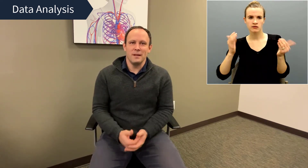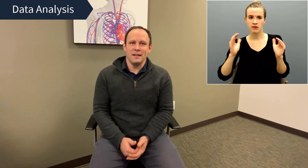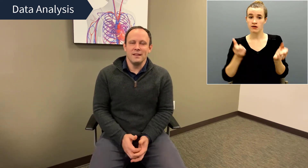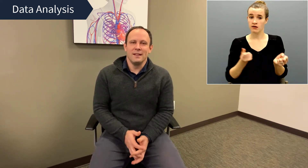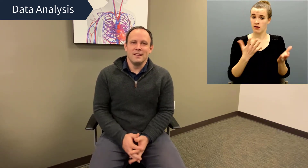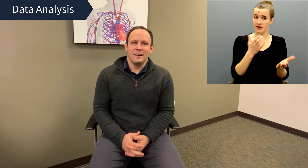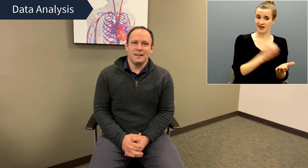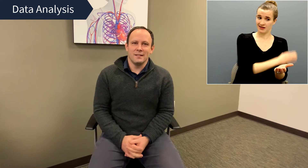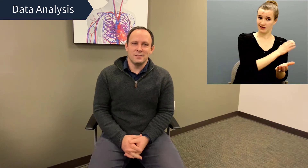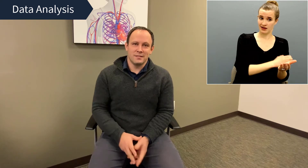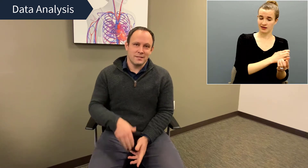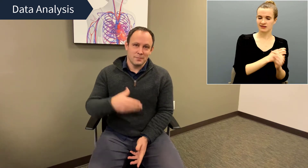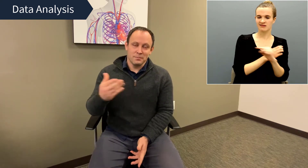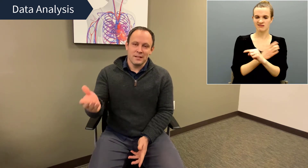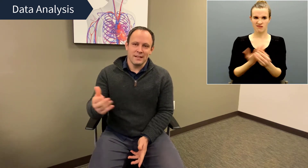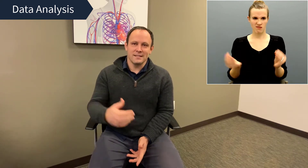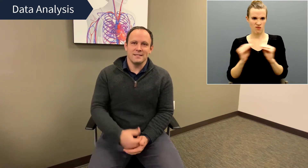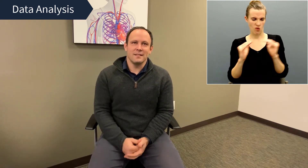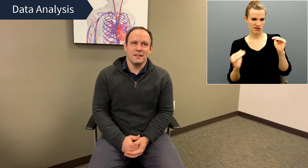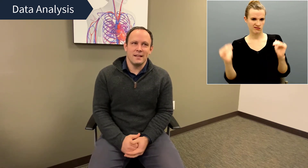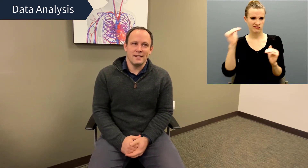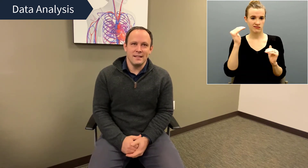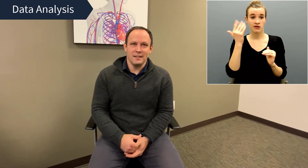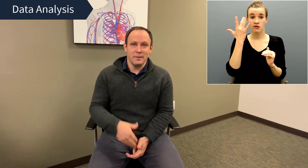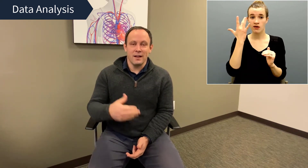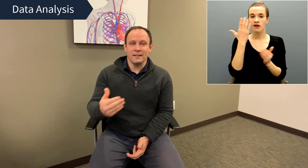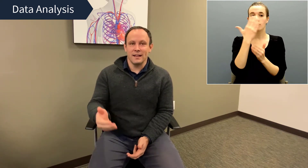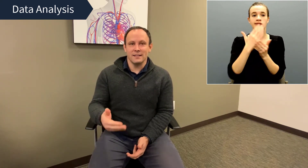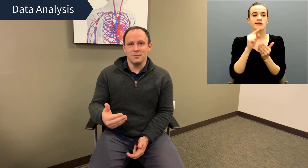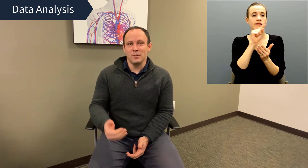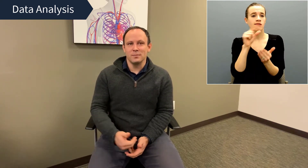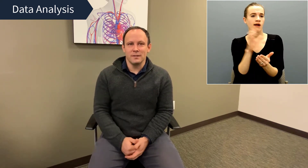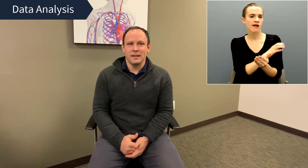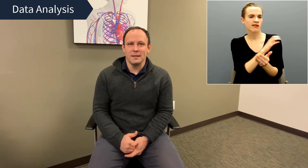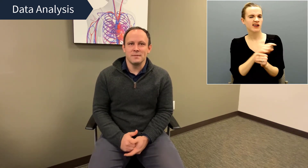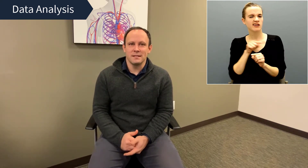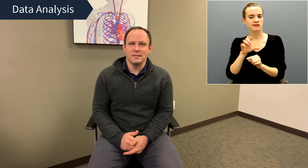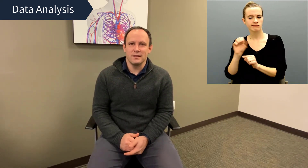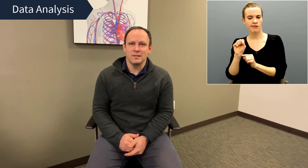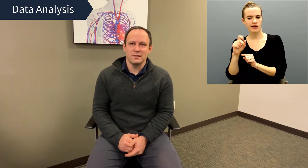many, some clinics that needed to be contacted multiple times. So that's